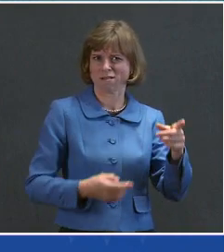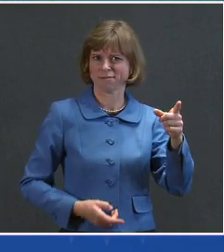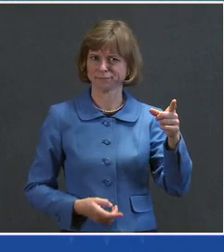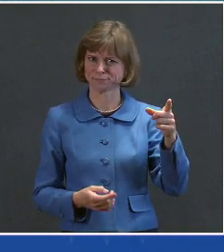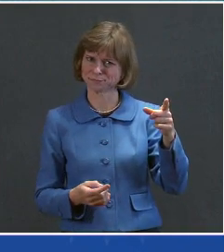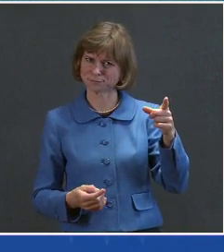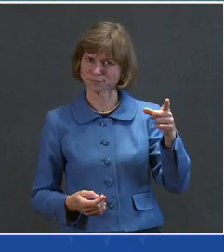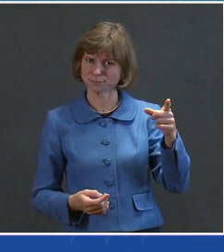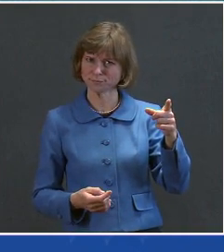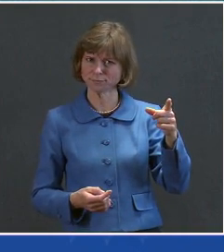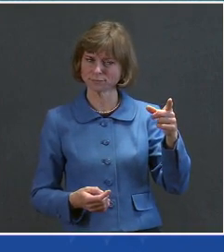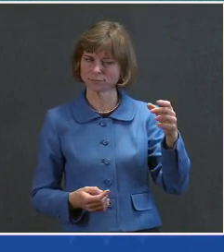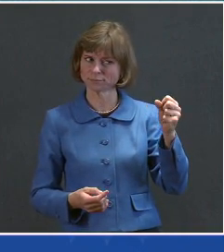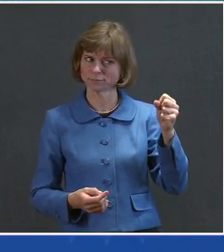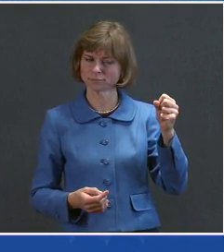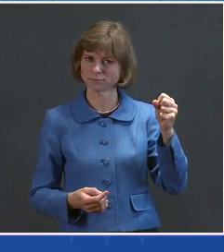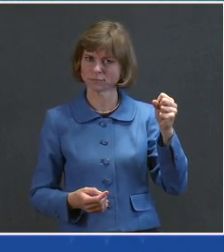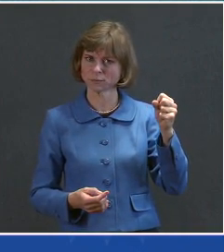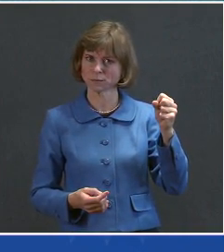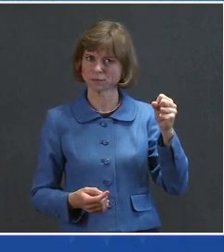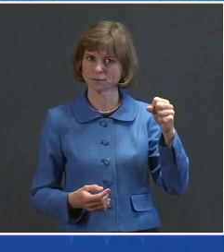that was attributed to Putin and the Russian government.